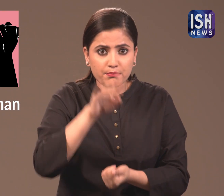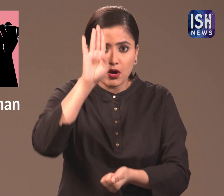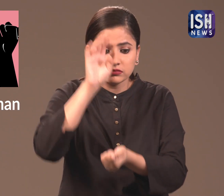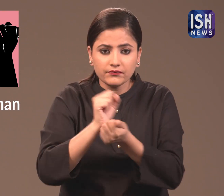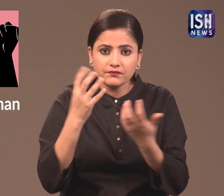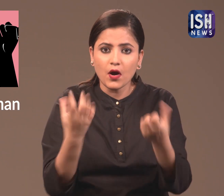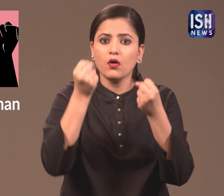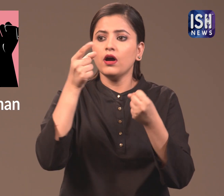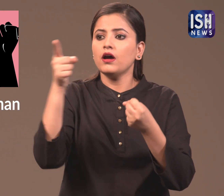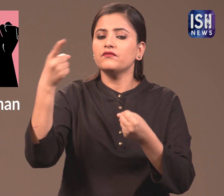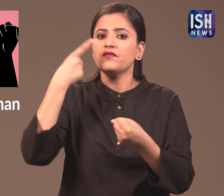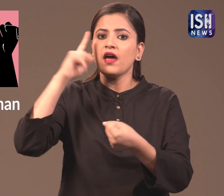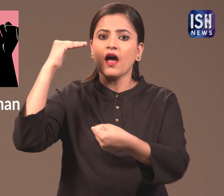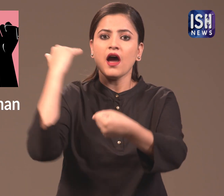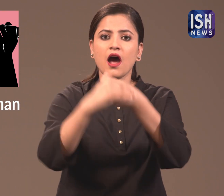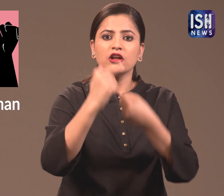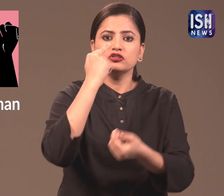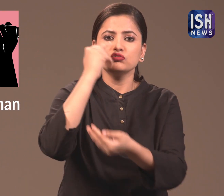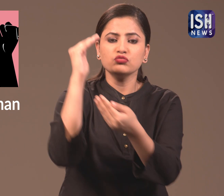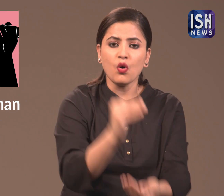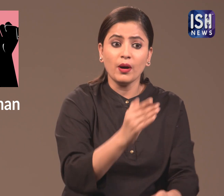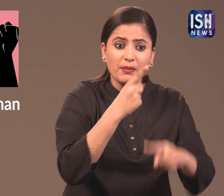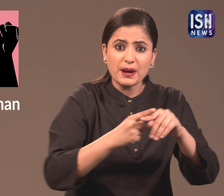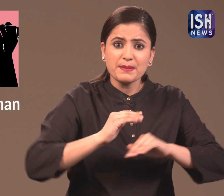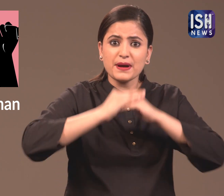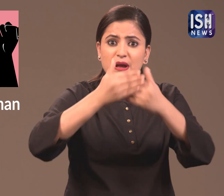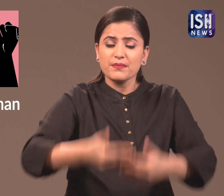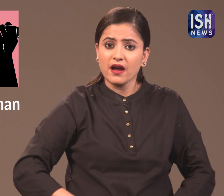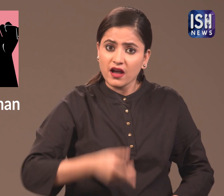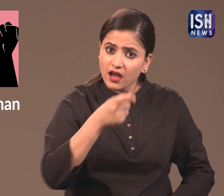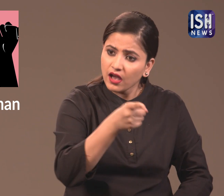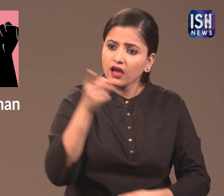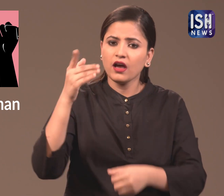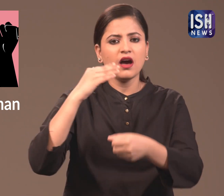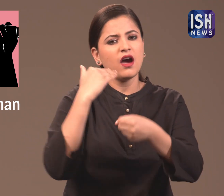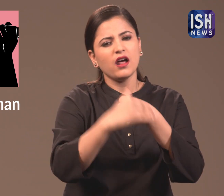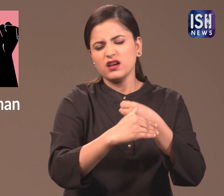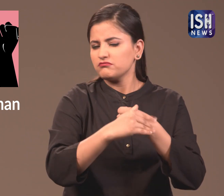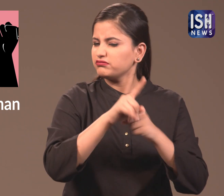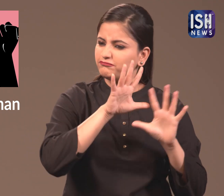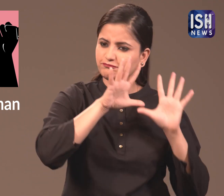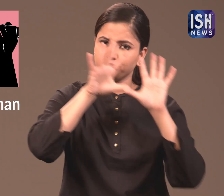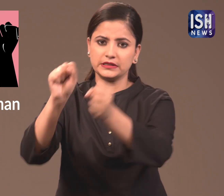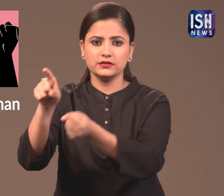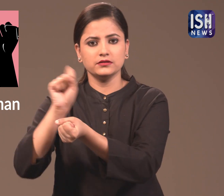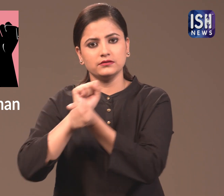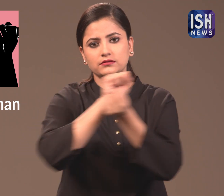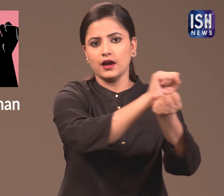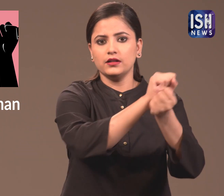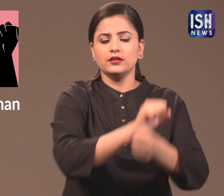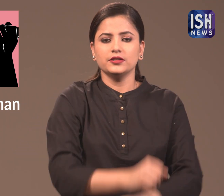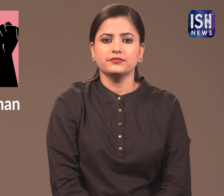The police have arrested him for killing his pregnant daughter.